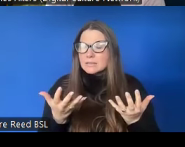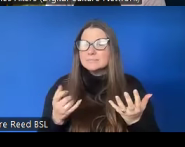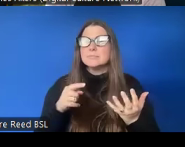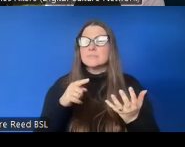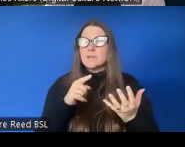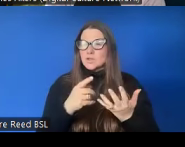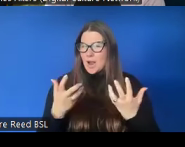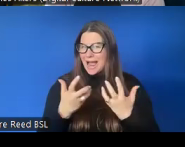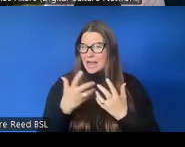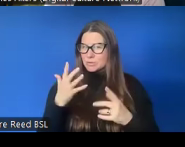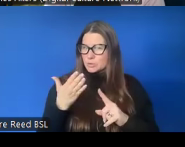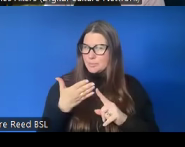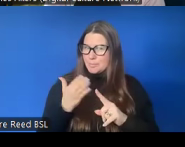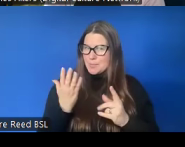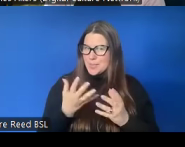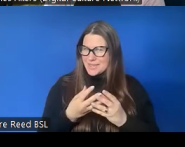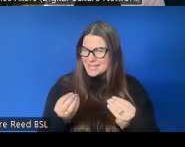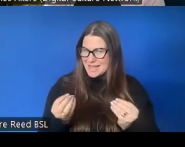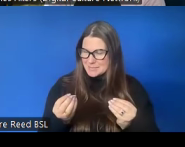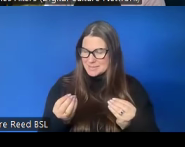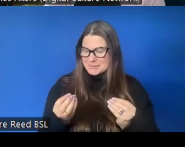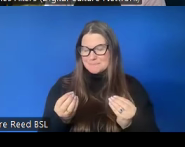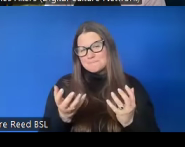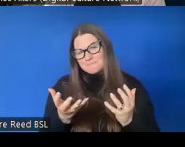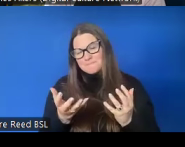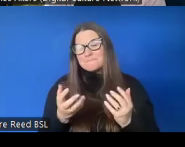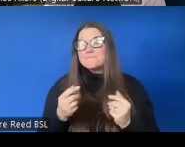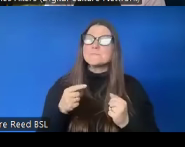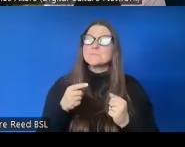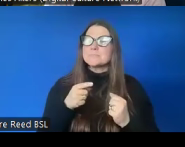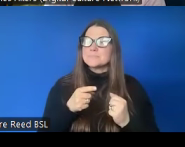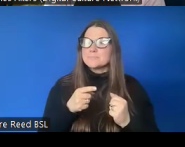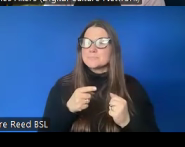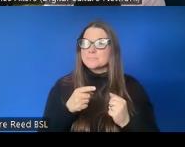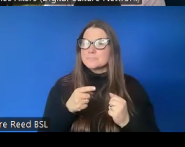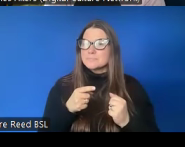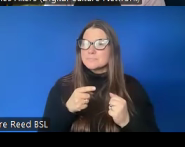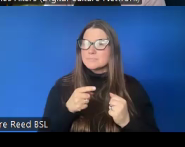there's a few different processes, but what you can do is you can do